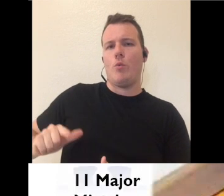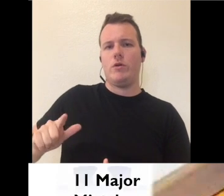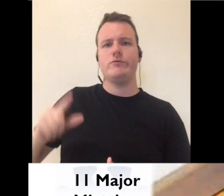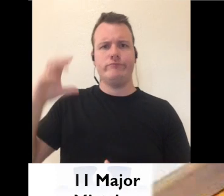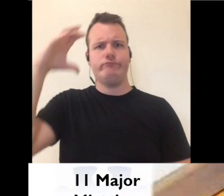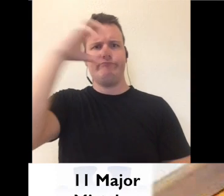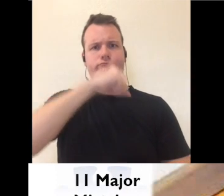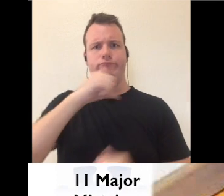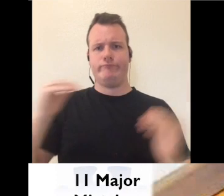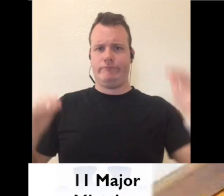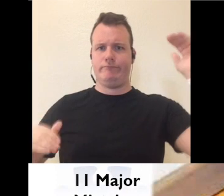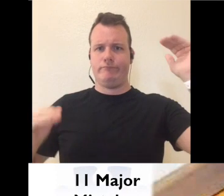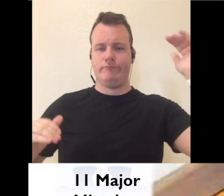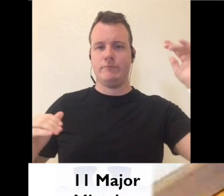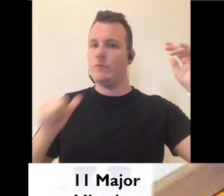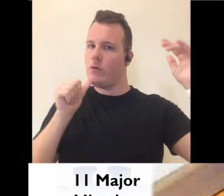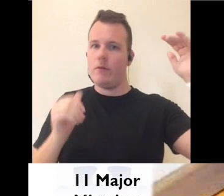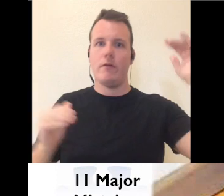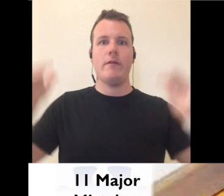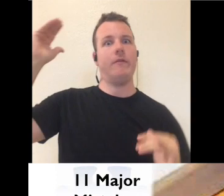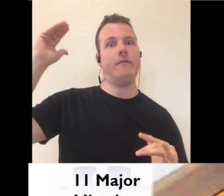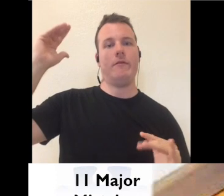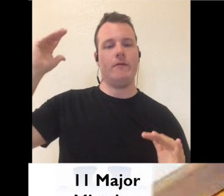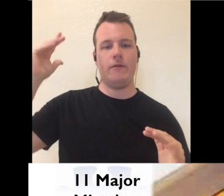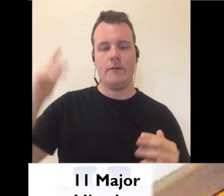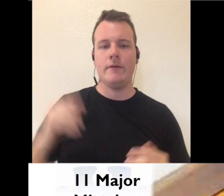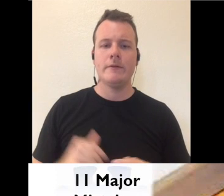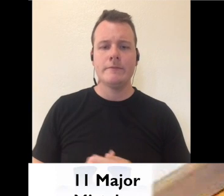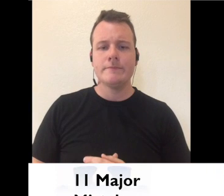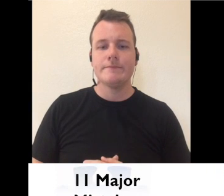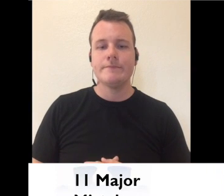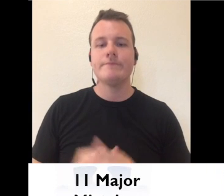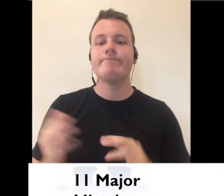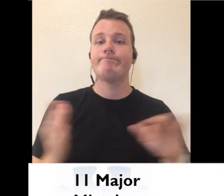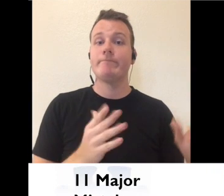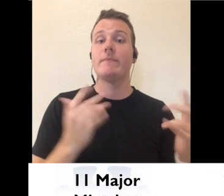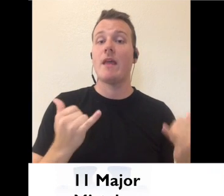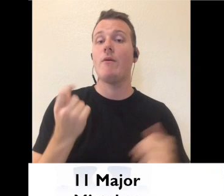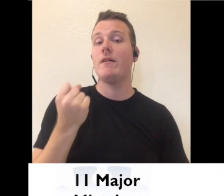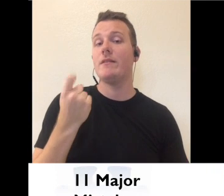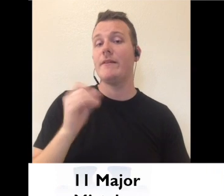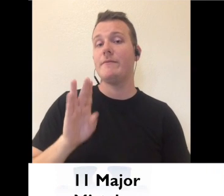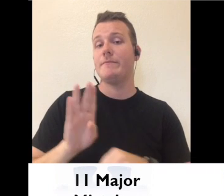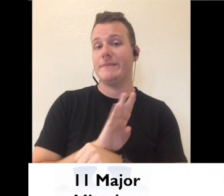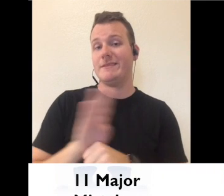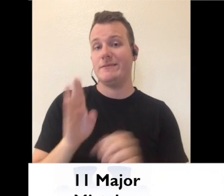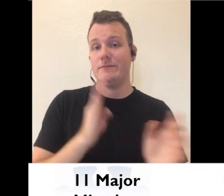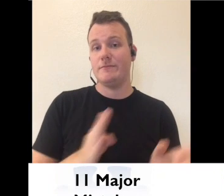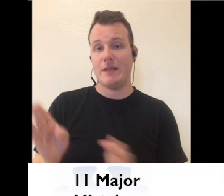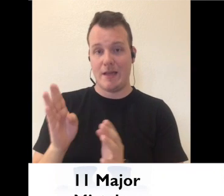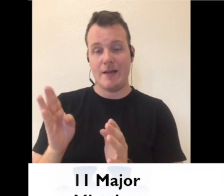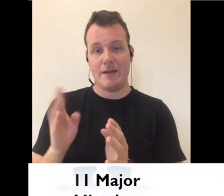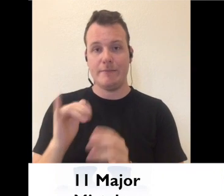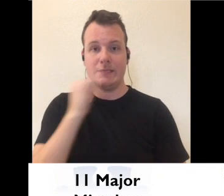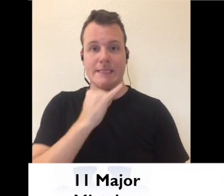here the last part of this is looking at 11 business planning mistakes. First one,